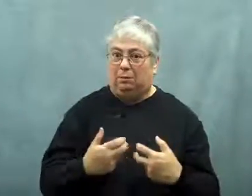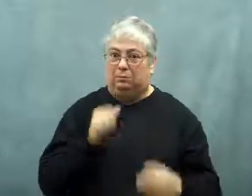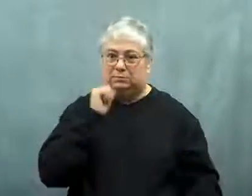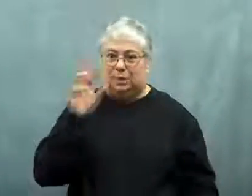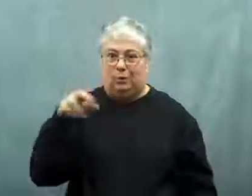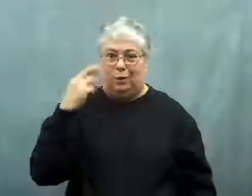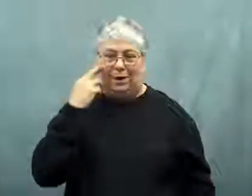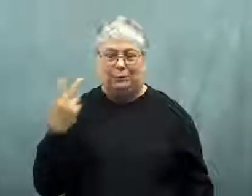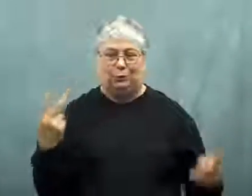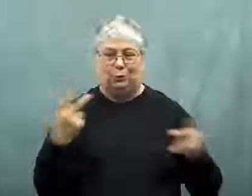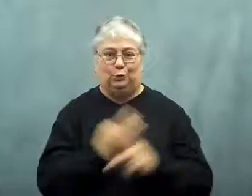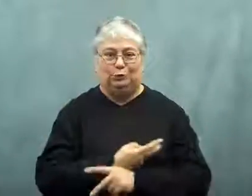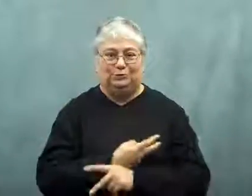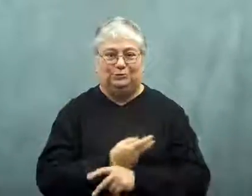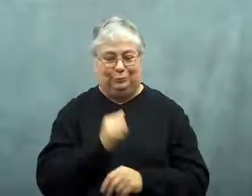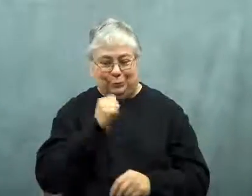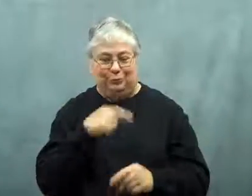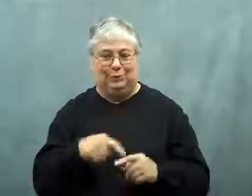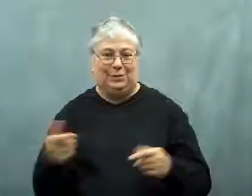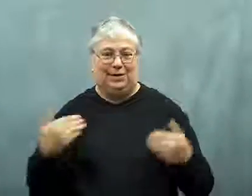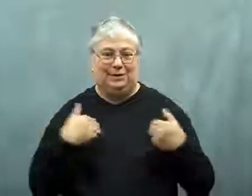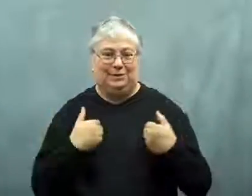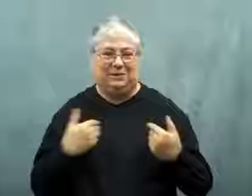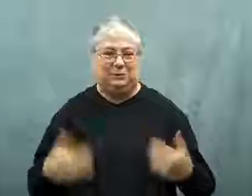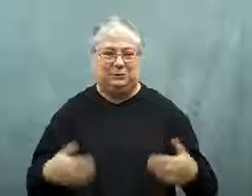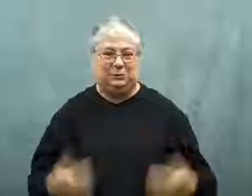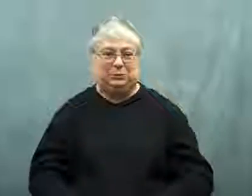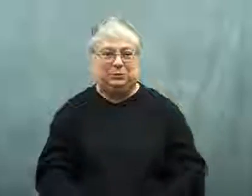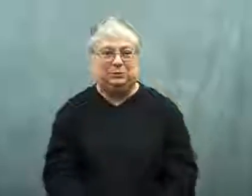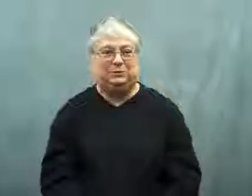but people didn't realize it would do more harm to the animals instead.